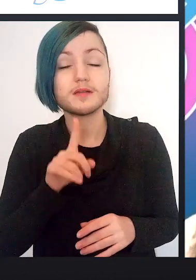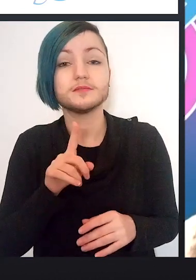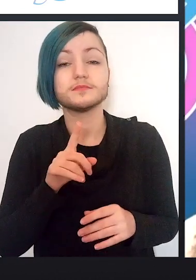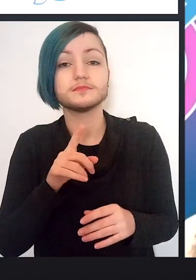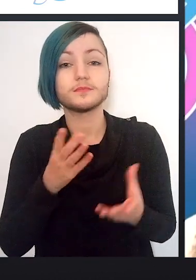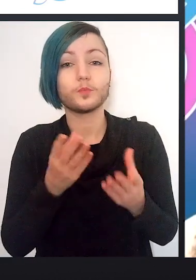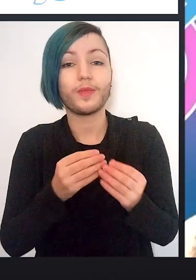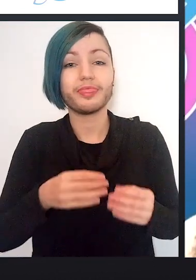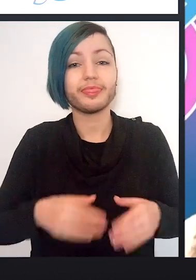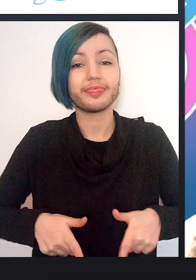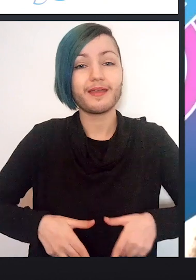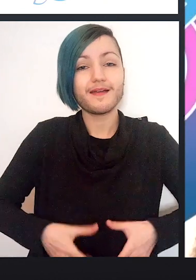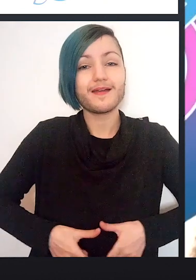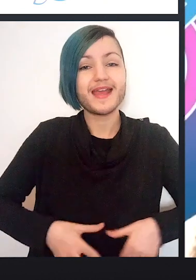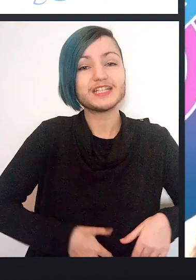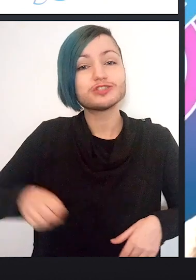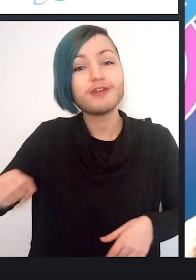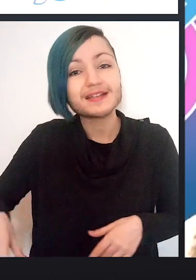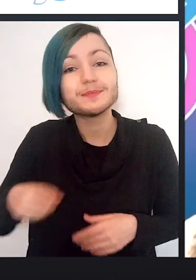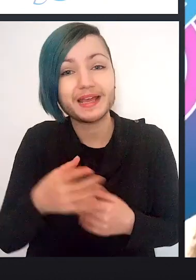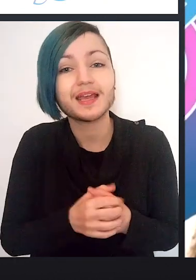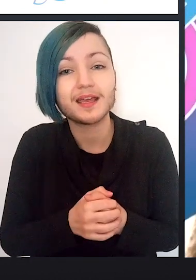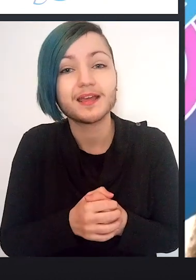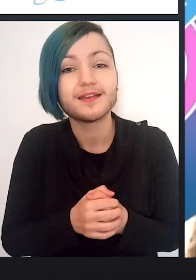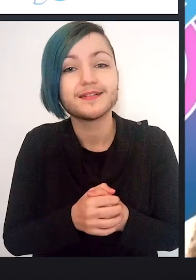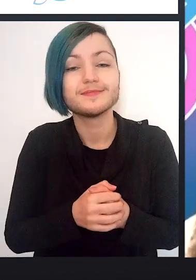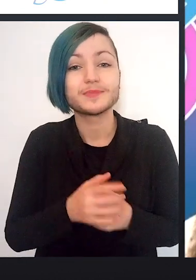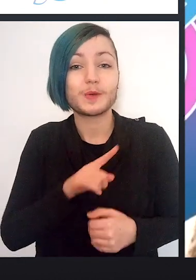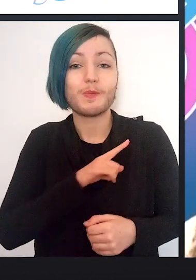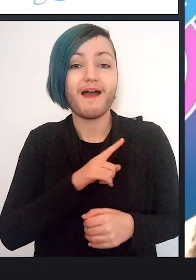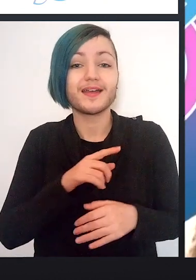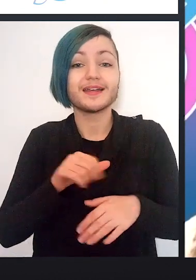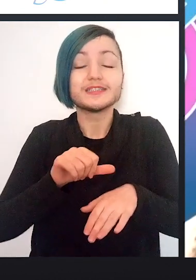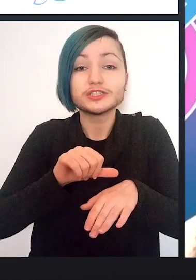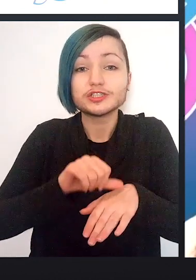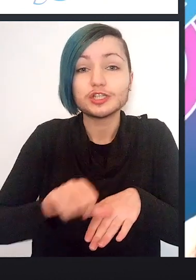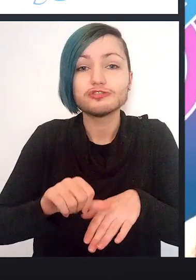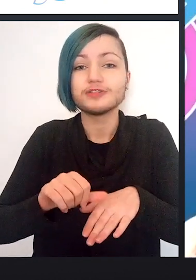Because when they do the surgery even though you're not having the vaginoplasty,